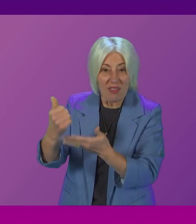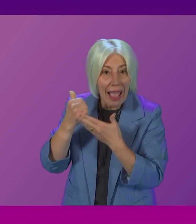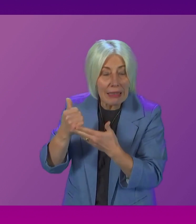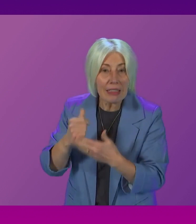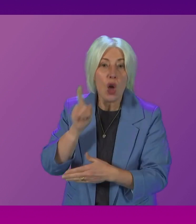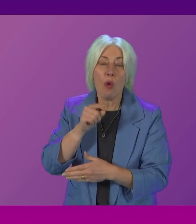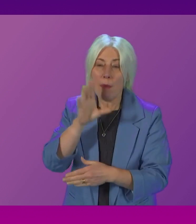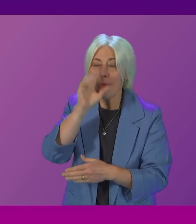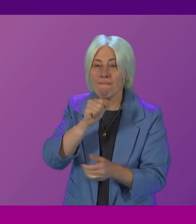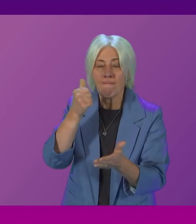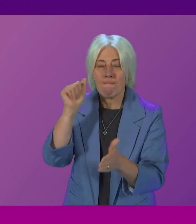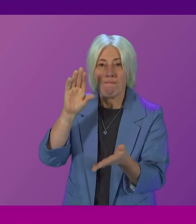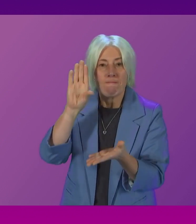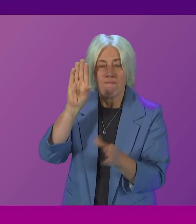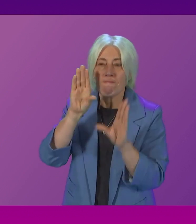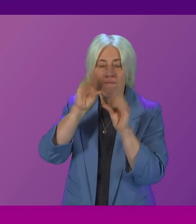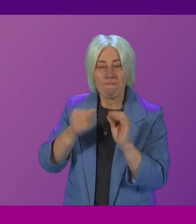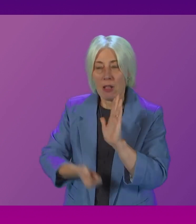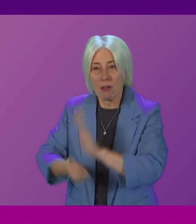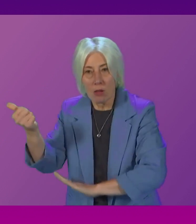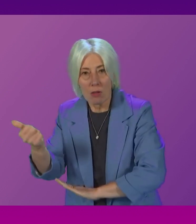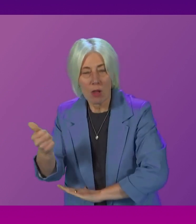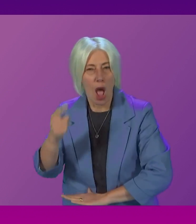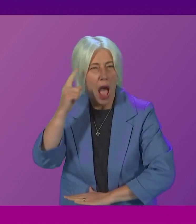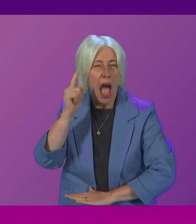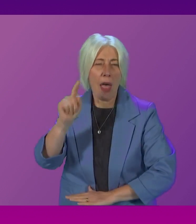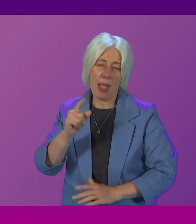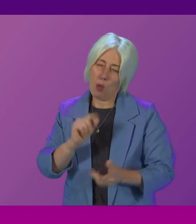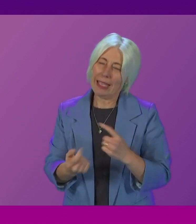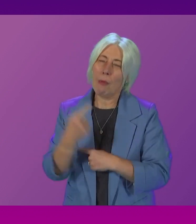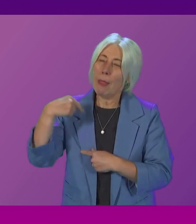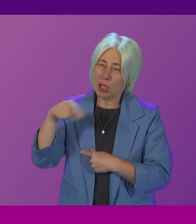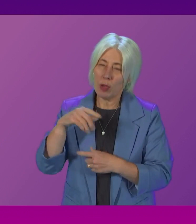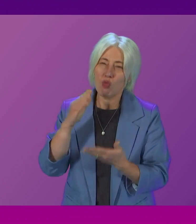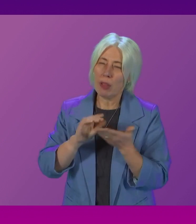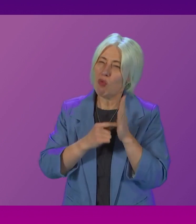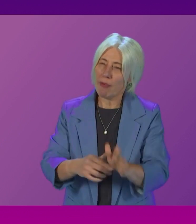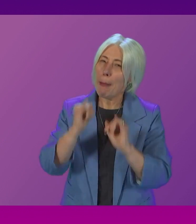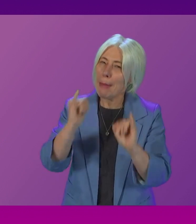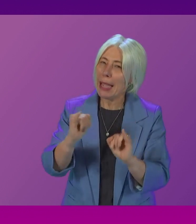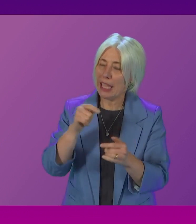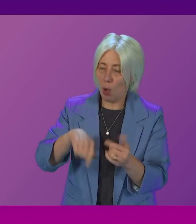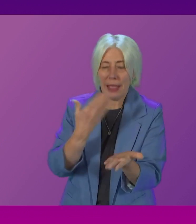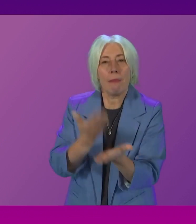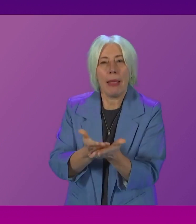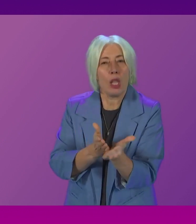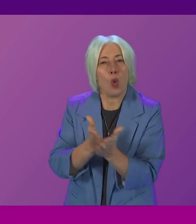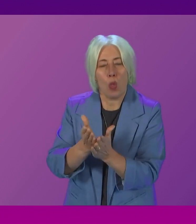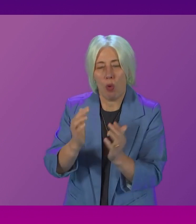that the events of this week have reflected badly on the bill’s passage through the Parliament?